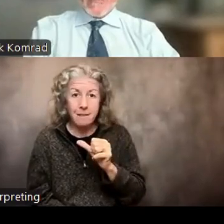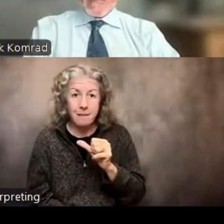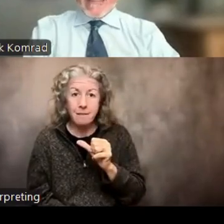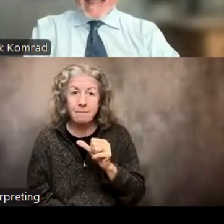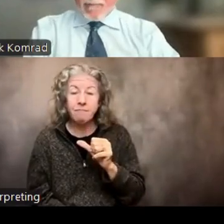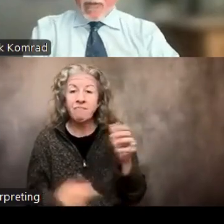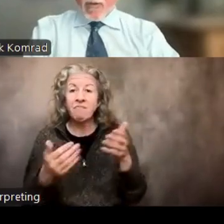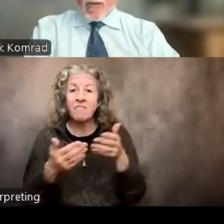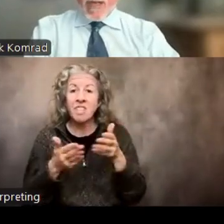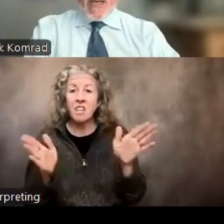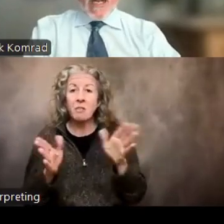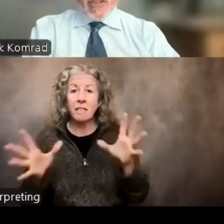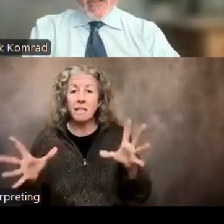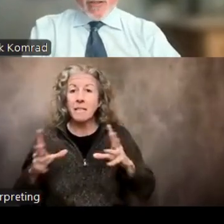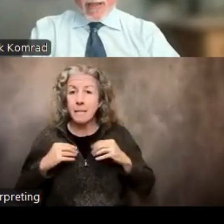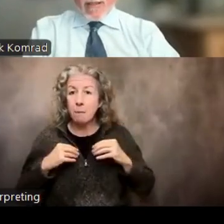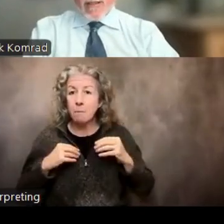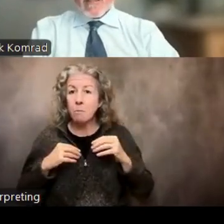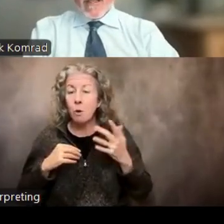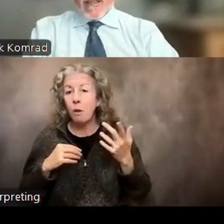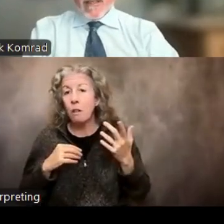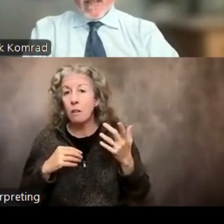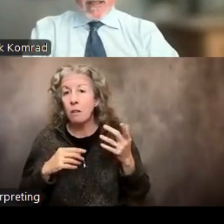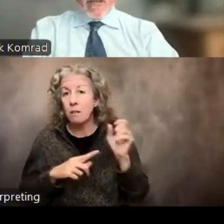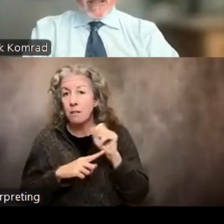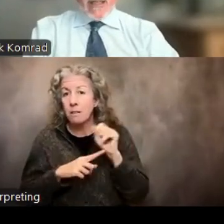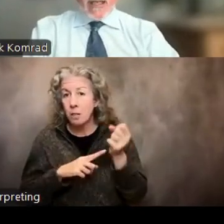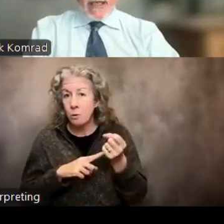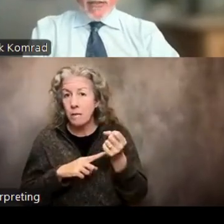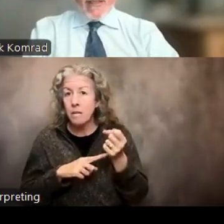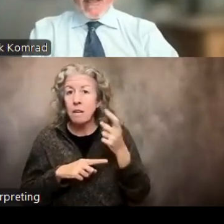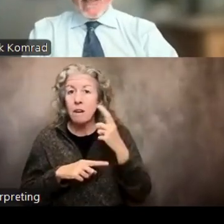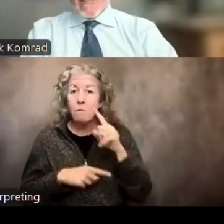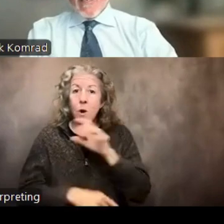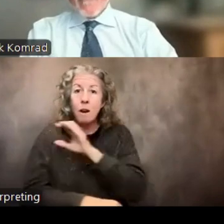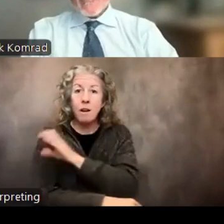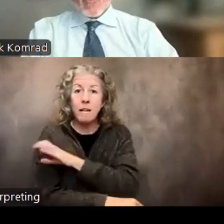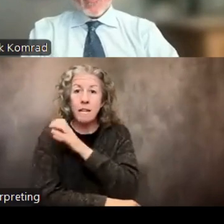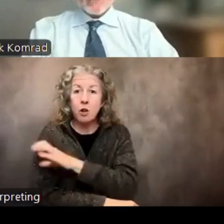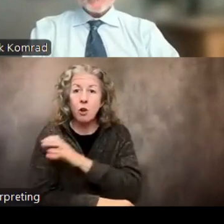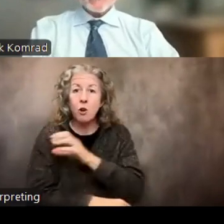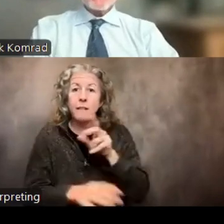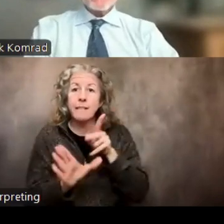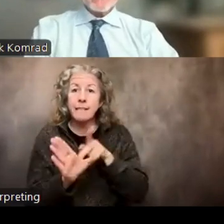acceptable construct in clinical psychiatry of so called terminal